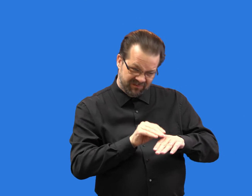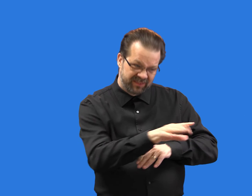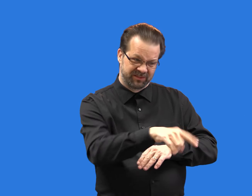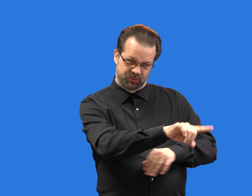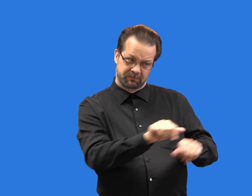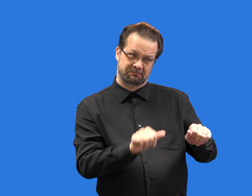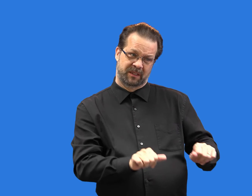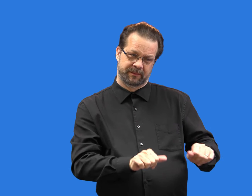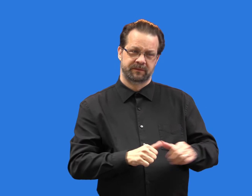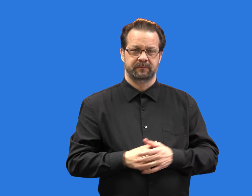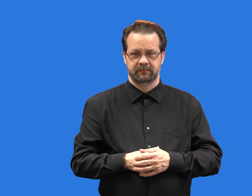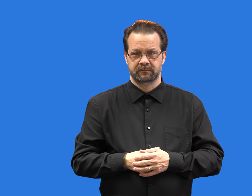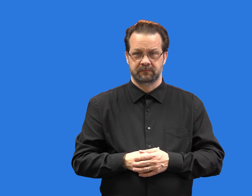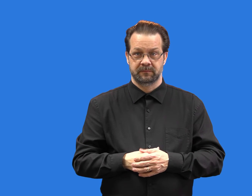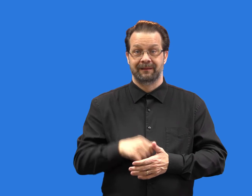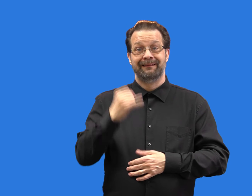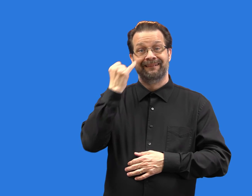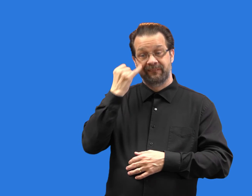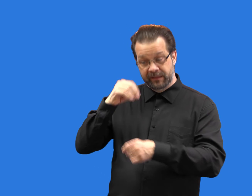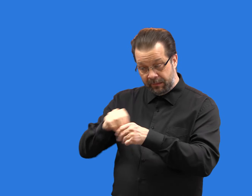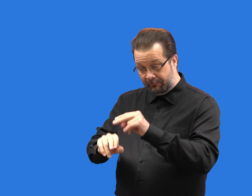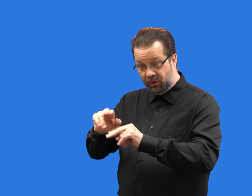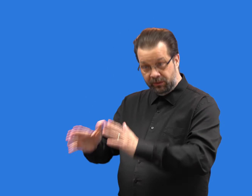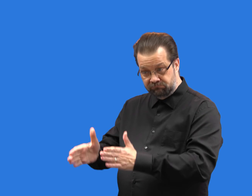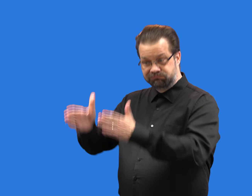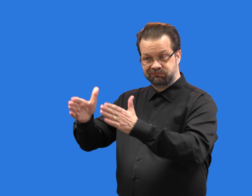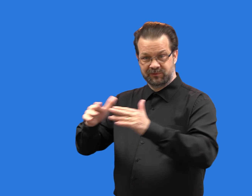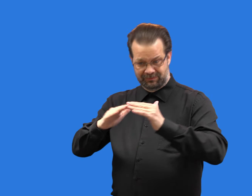Wear a high-quality mask when you’re around other people indoors